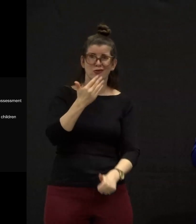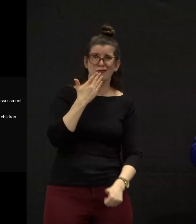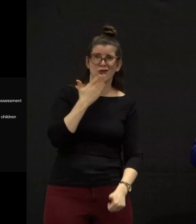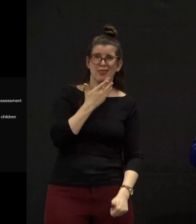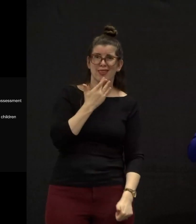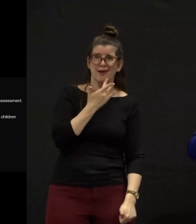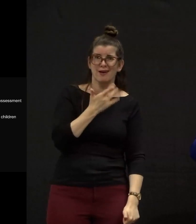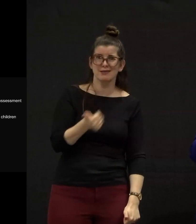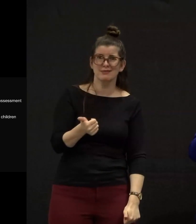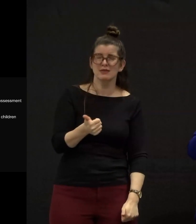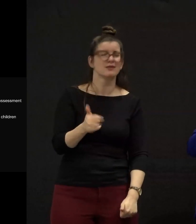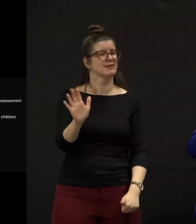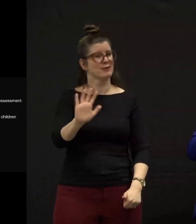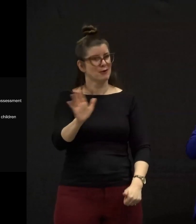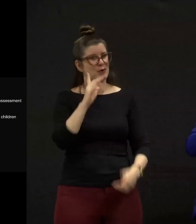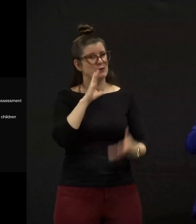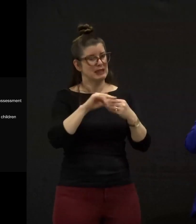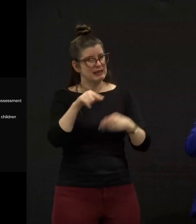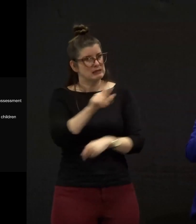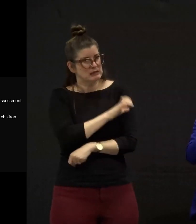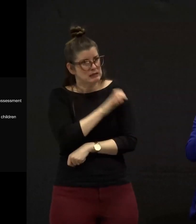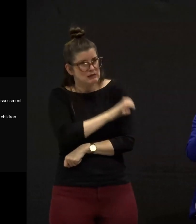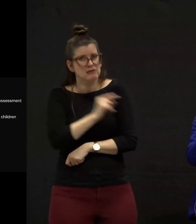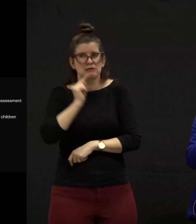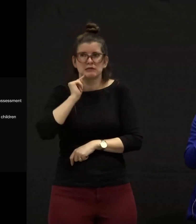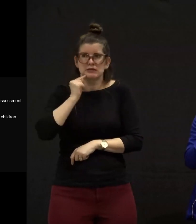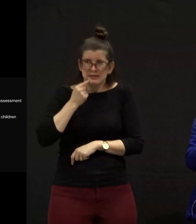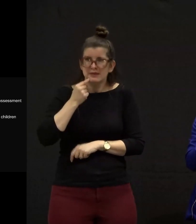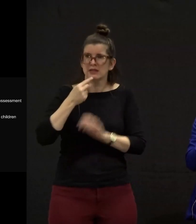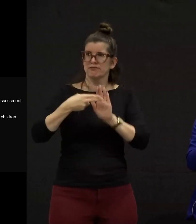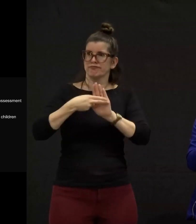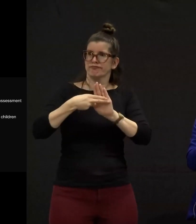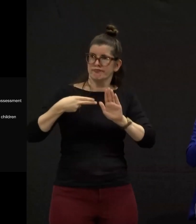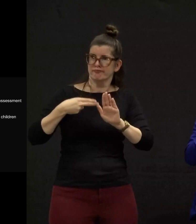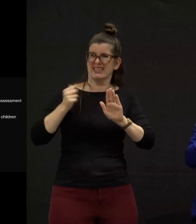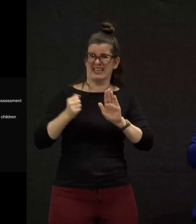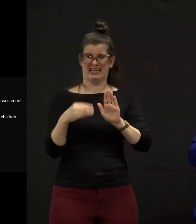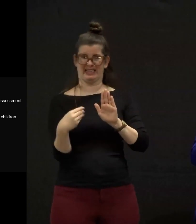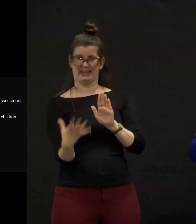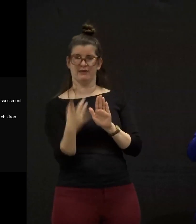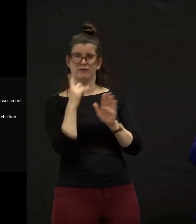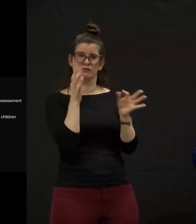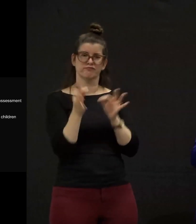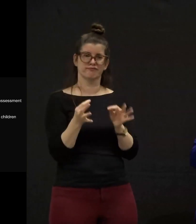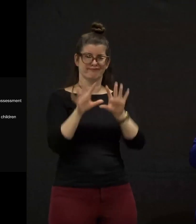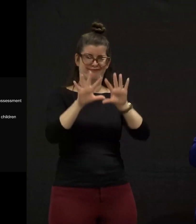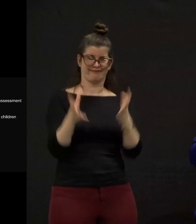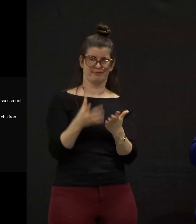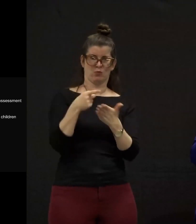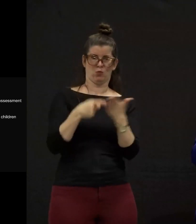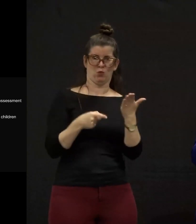"This is a clinical significant label that we can give to describe what's happening,